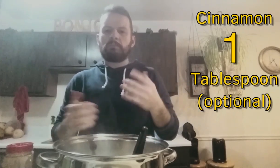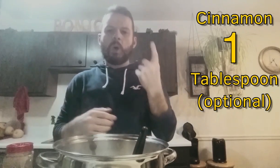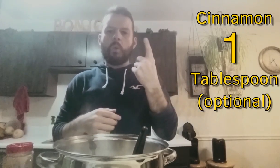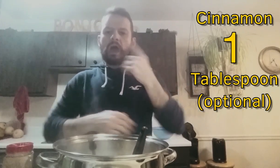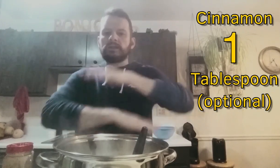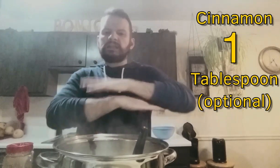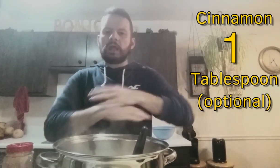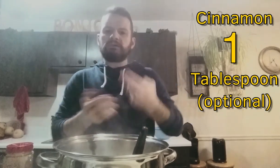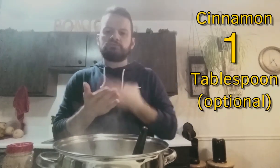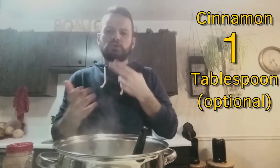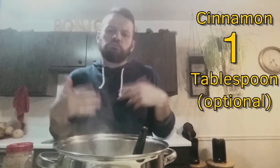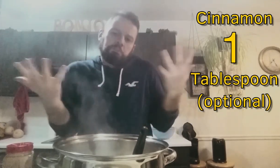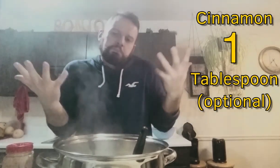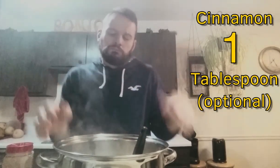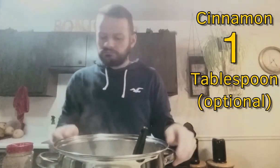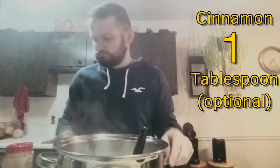Maybe one tablespoon.